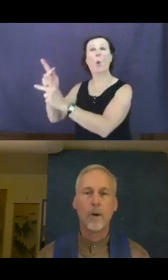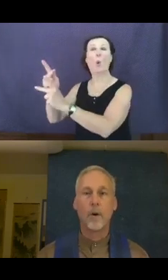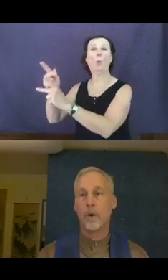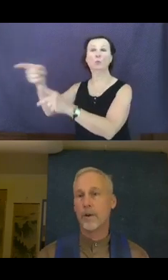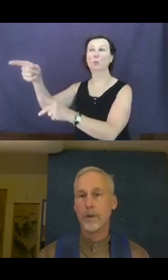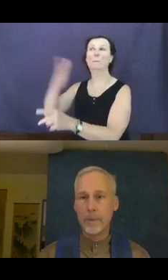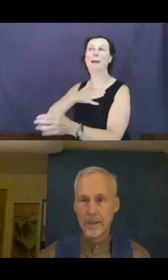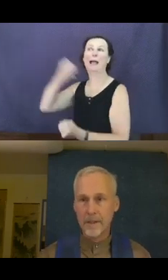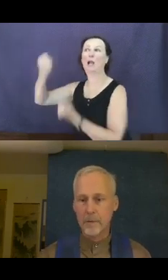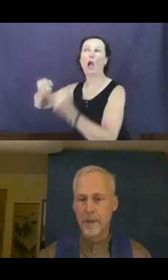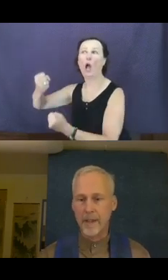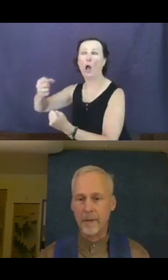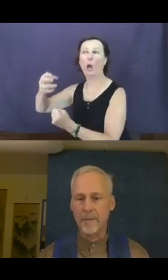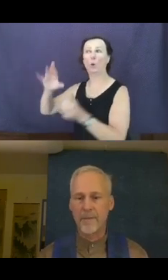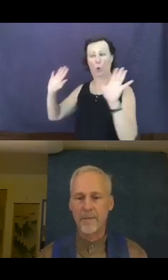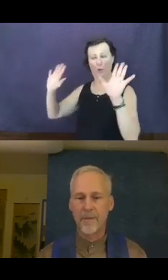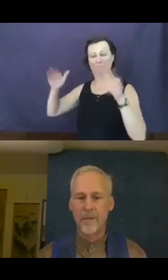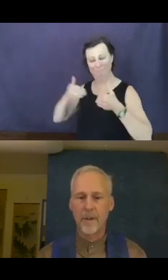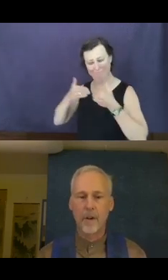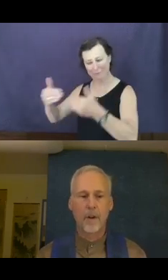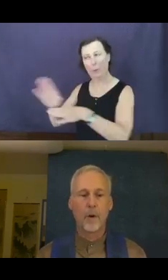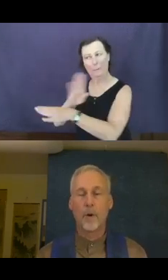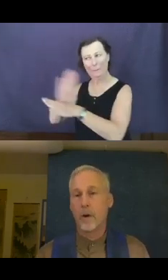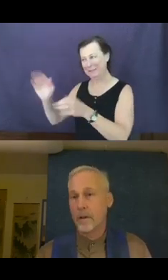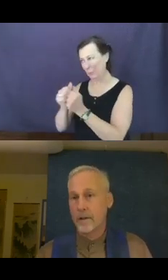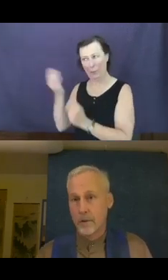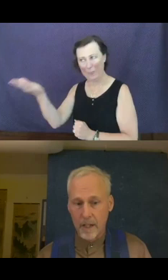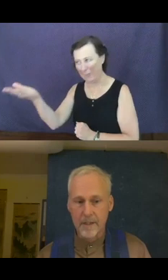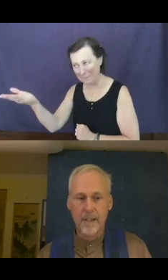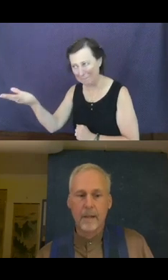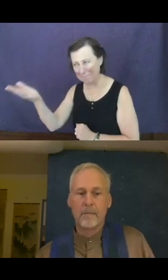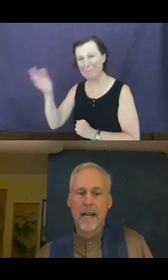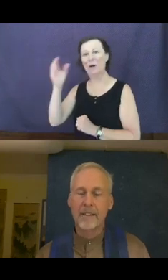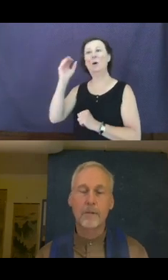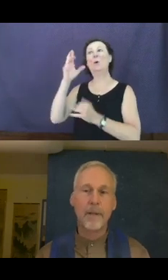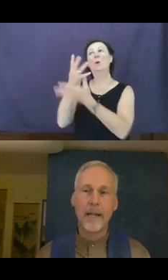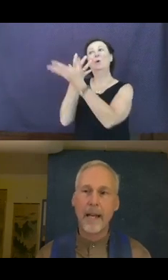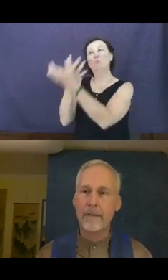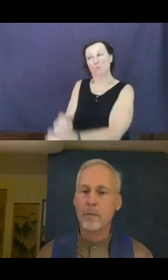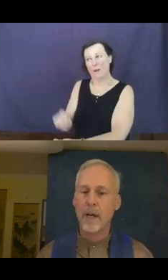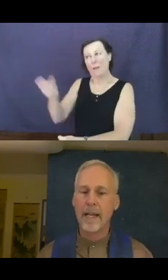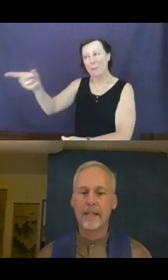or do business with them, or trust them not to behave in ways that